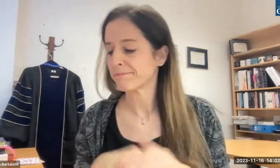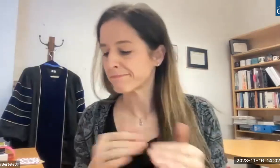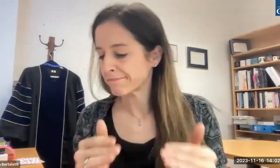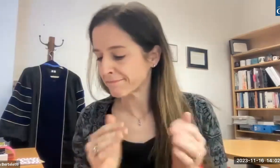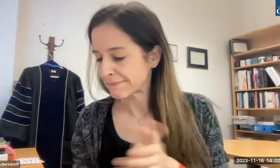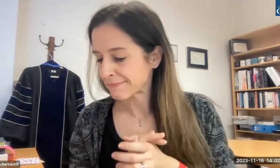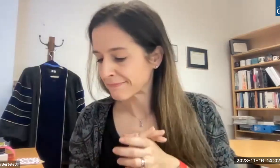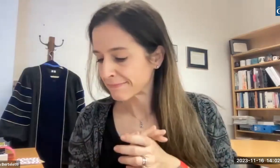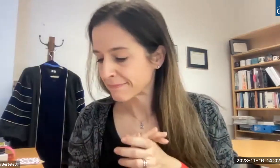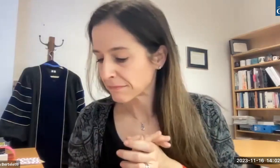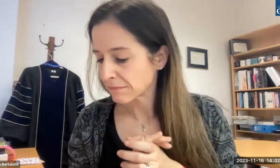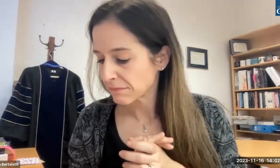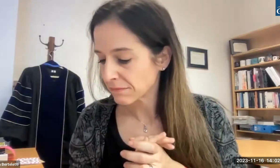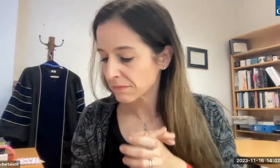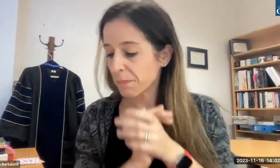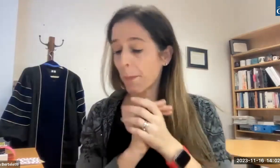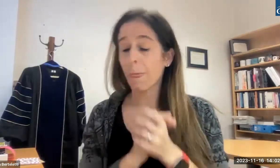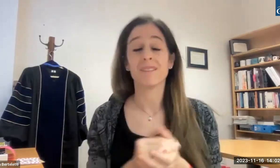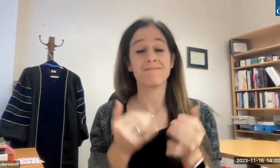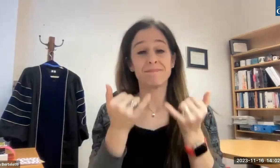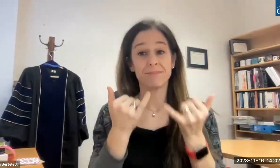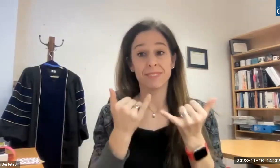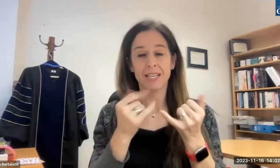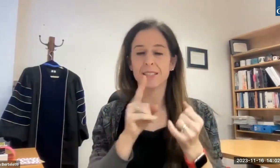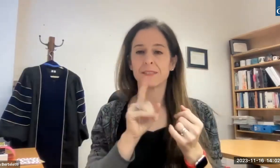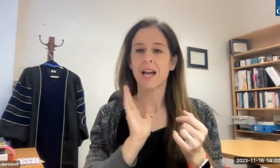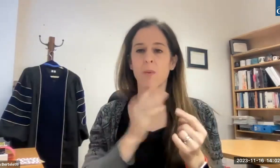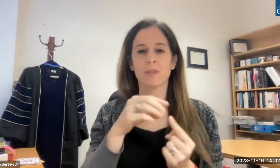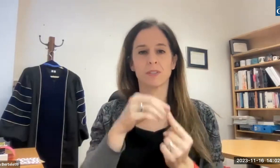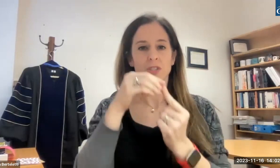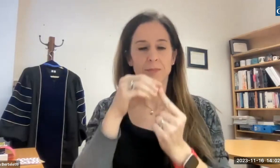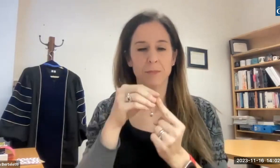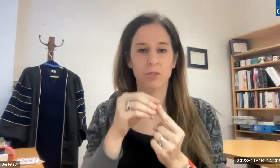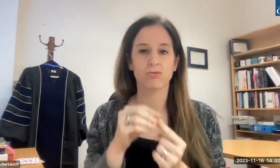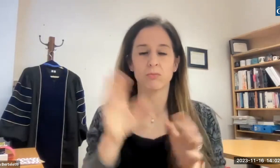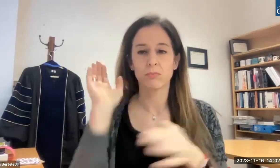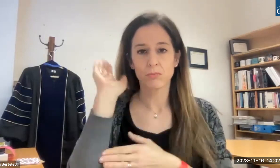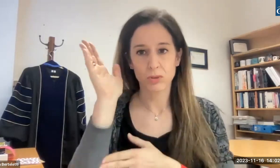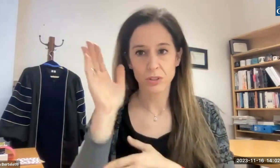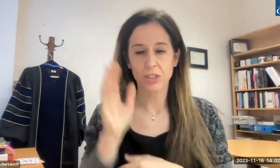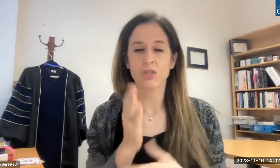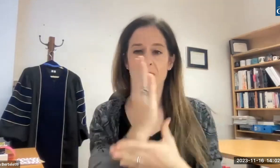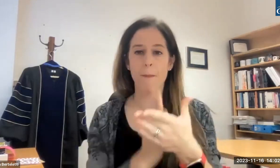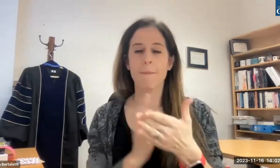PEN program.